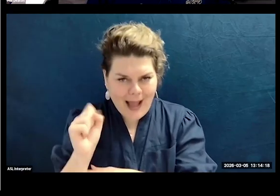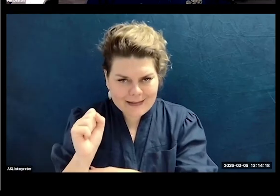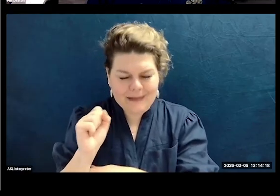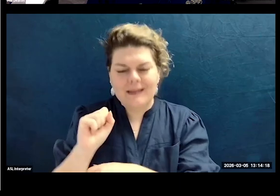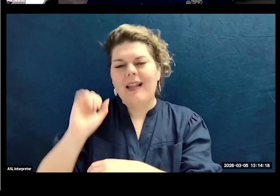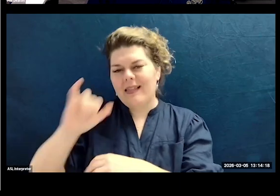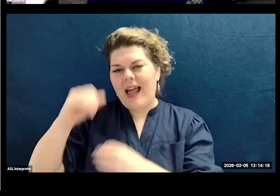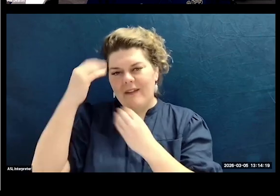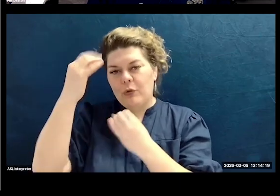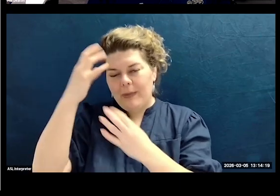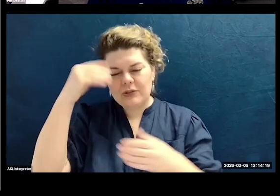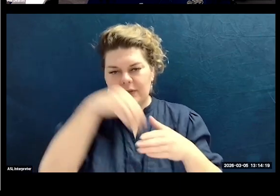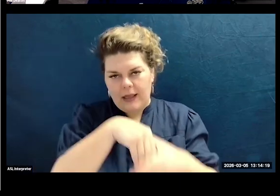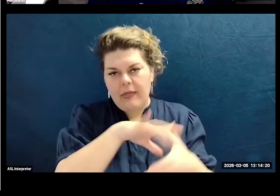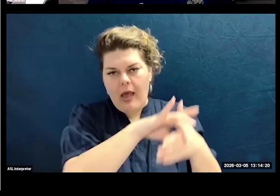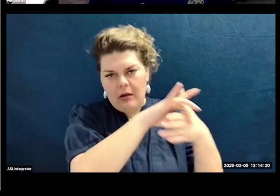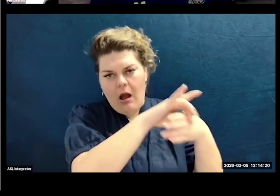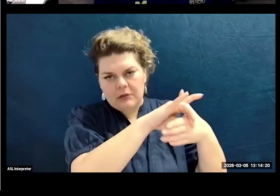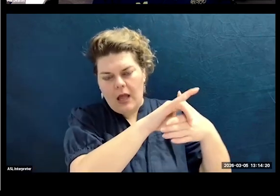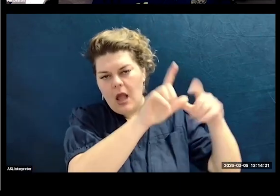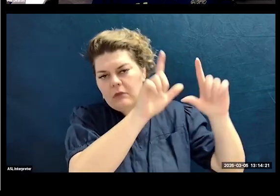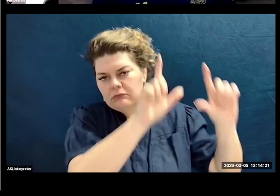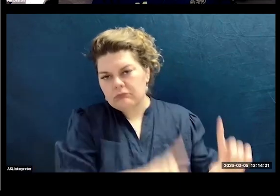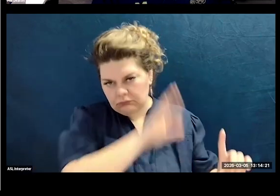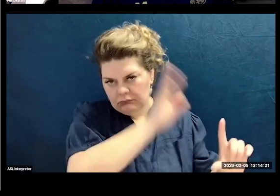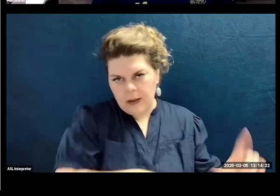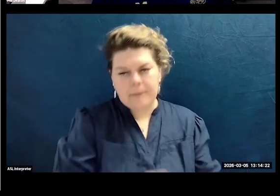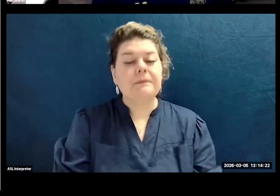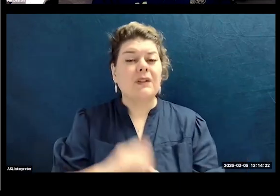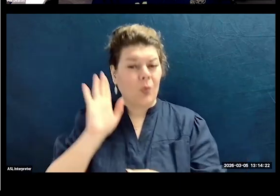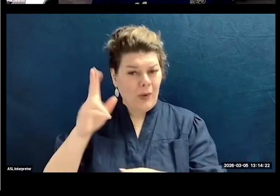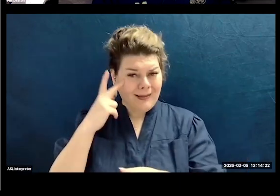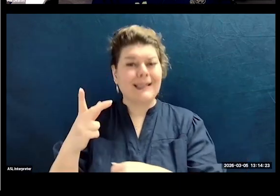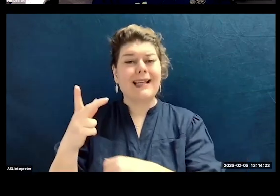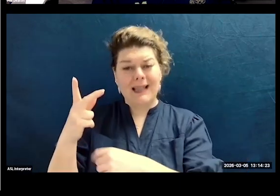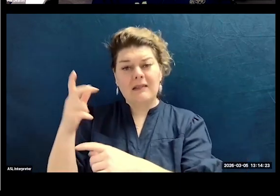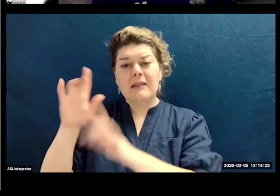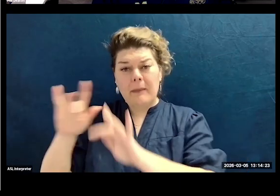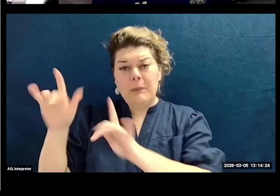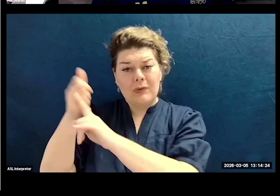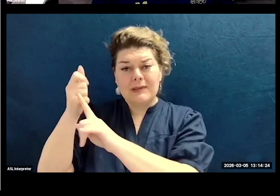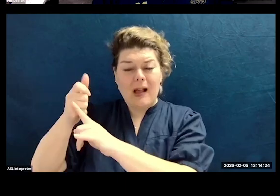that is in the data of this document. So, you'll see that it went ahead and generated some tags for us.